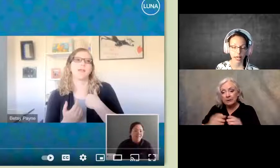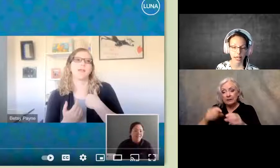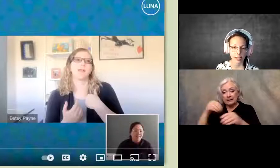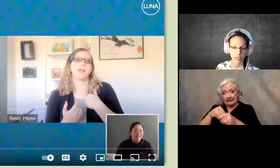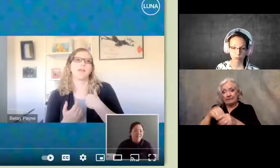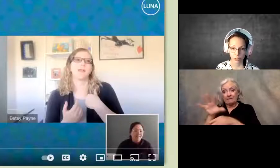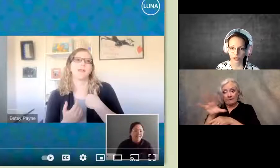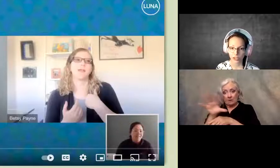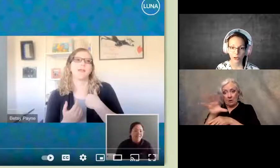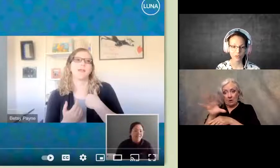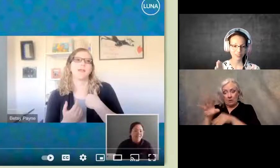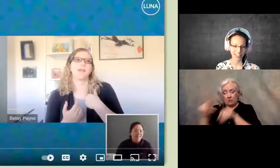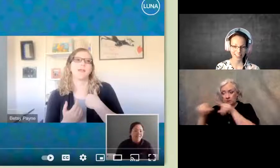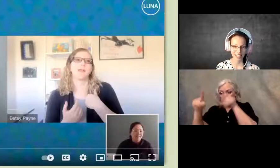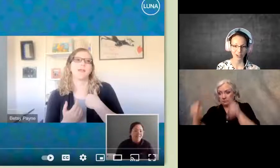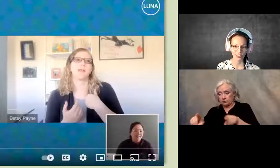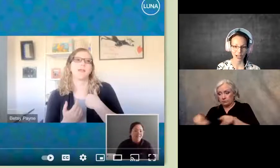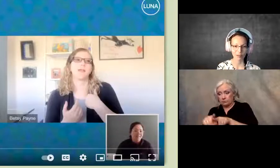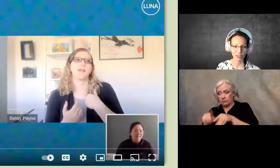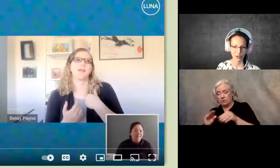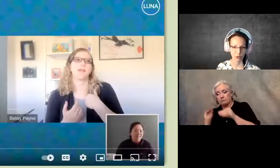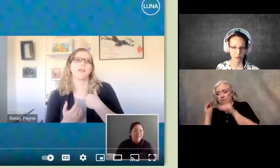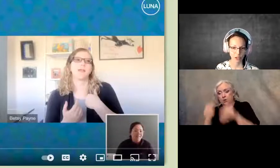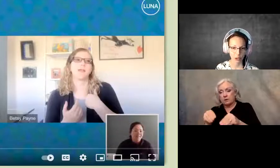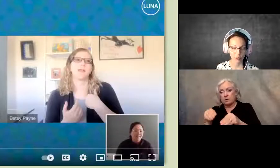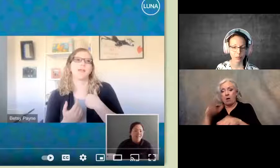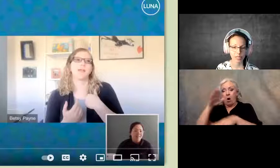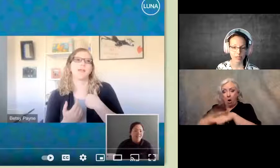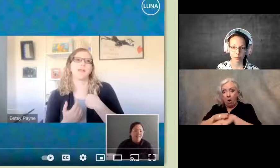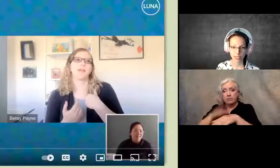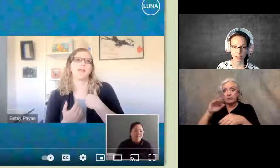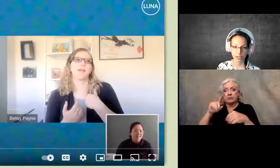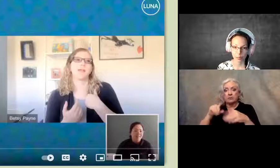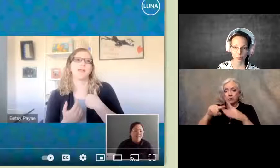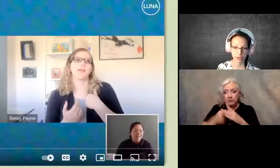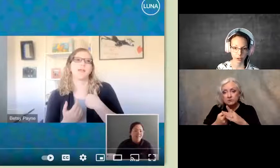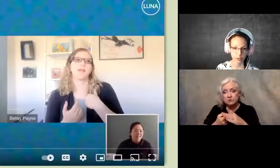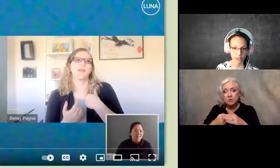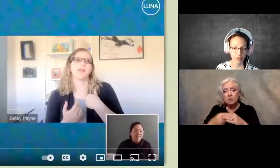and literally overlaying it on top of the original video. This can be done in a couple of different ways,